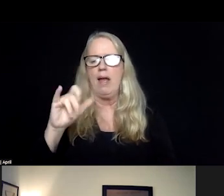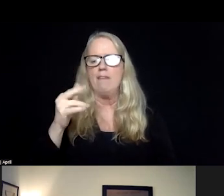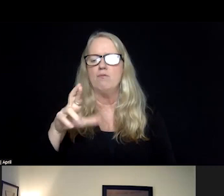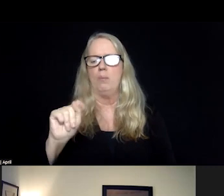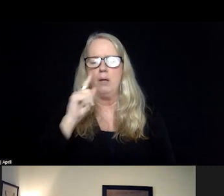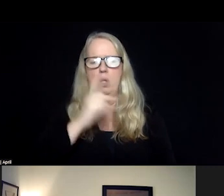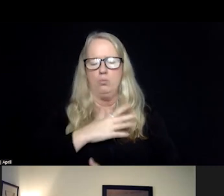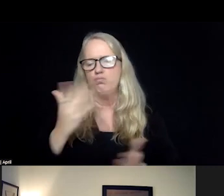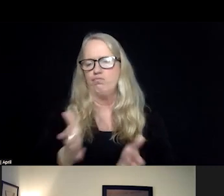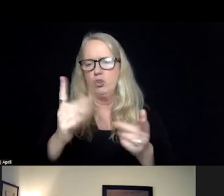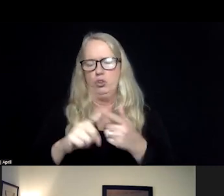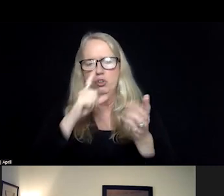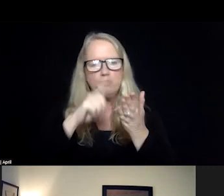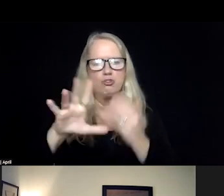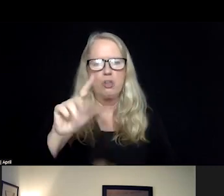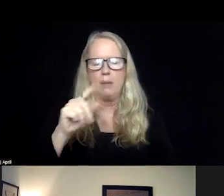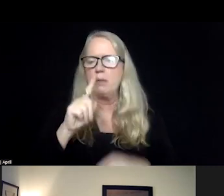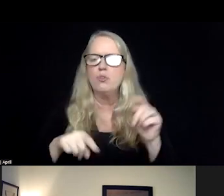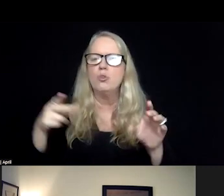THAT OUT IF YOU DID NOT LAST WEEK.